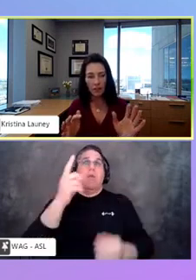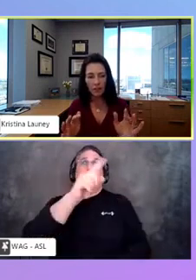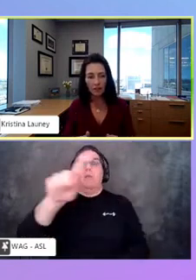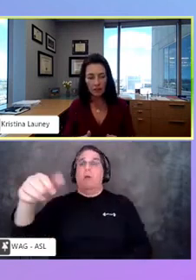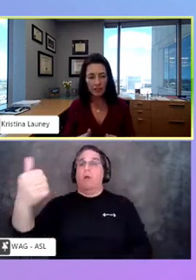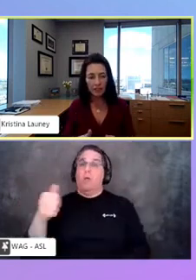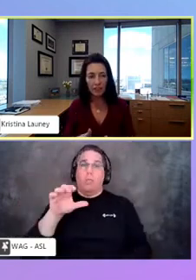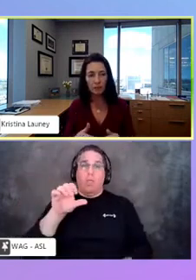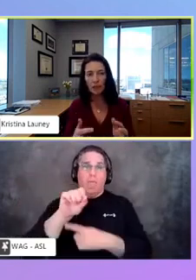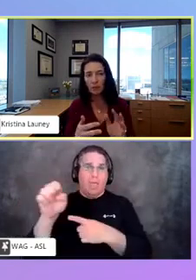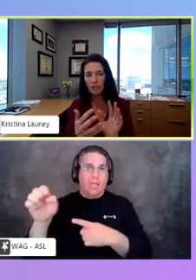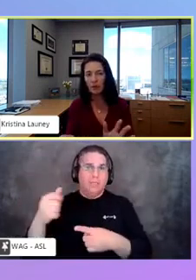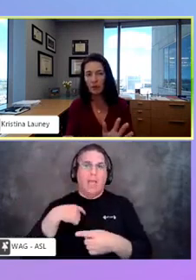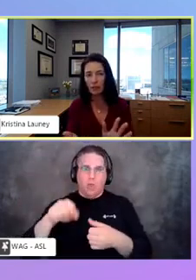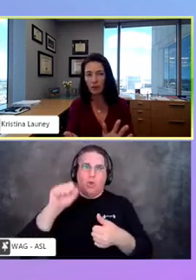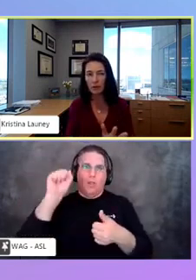comes to just going on to